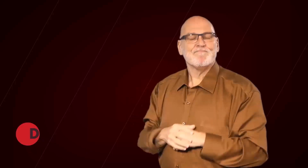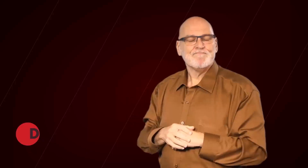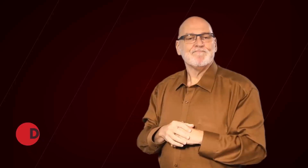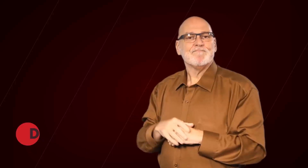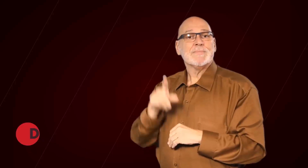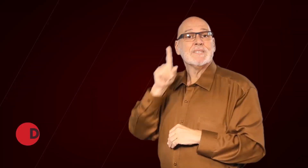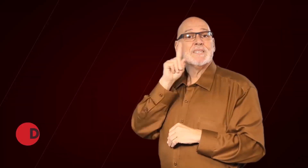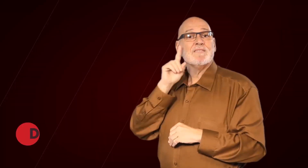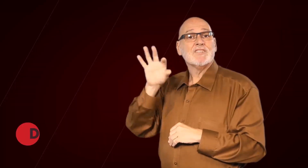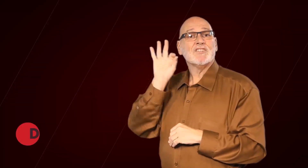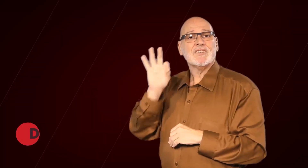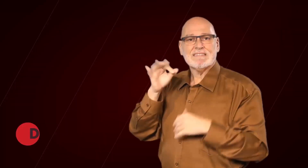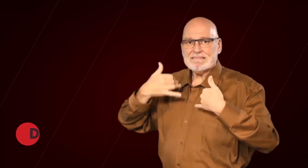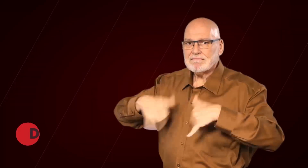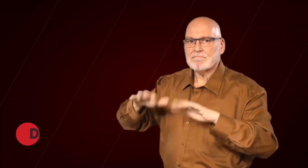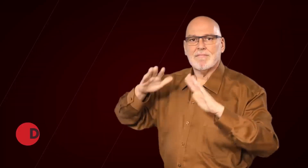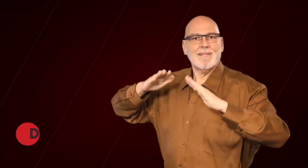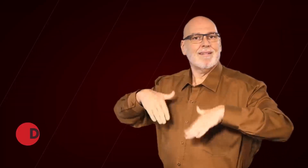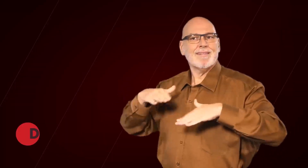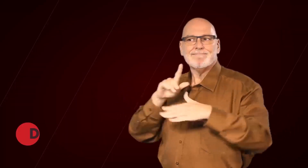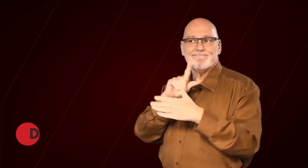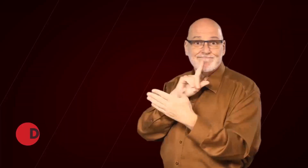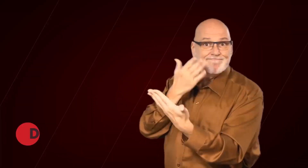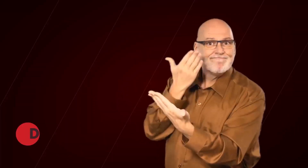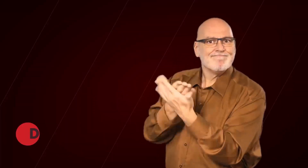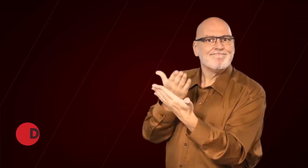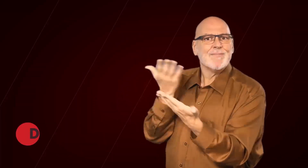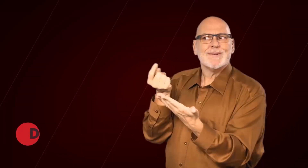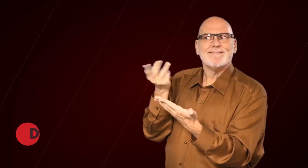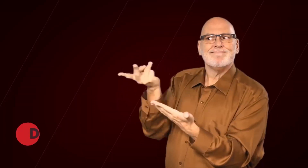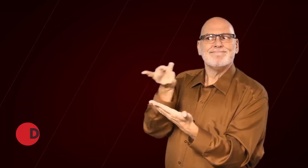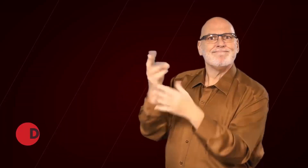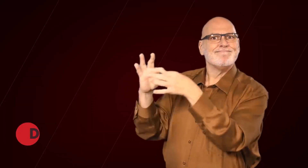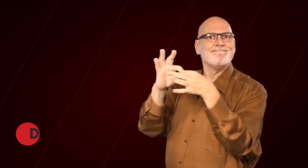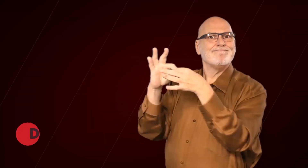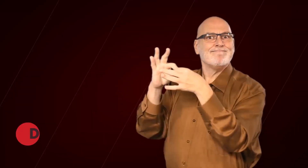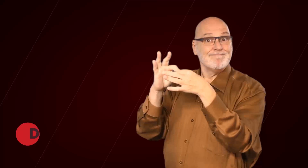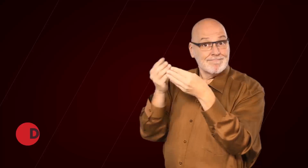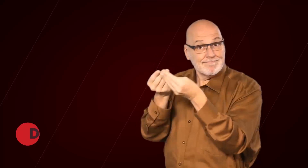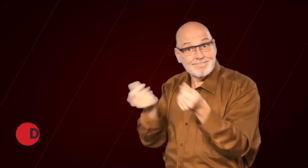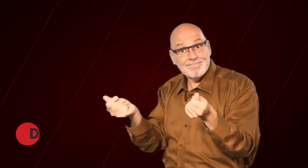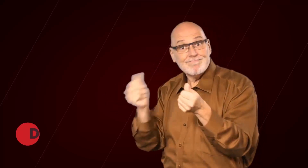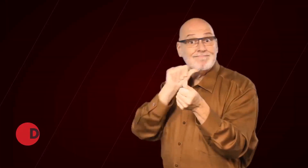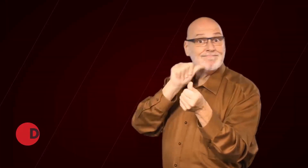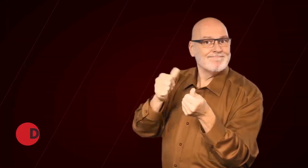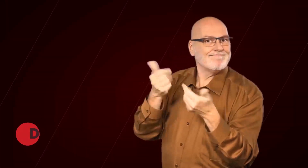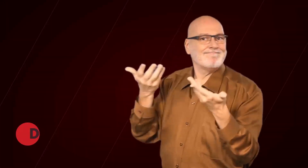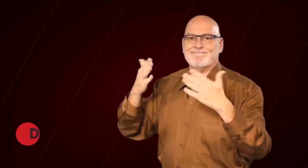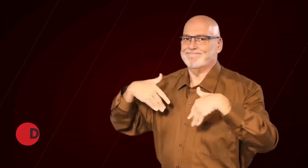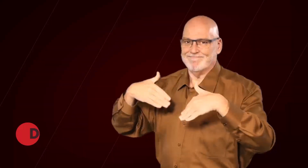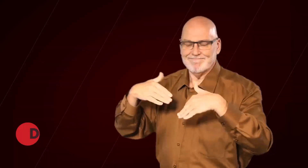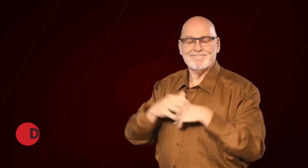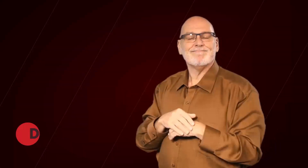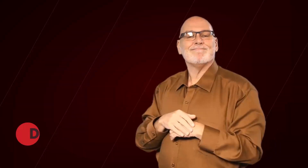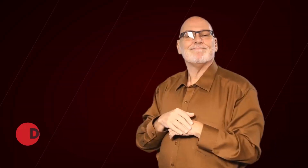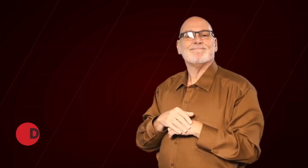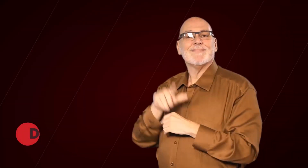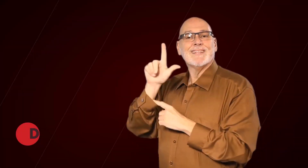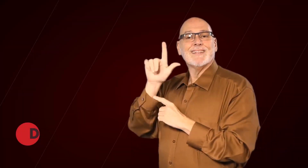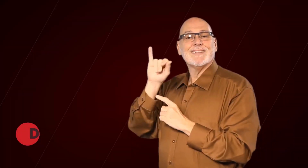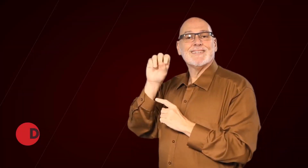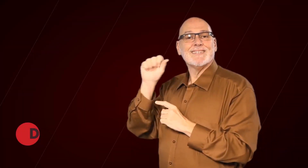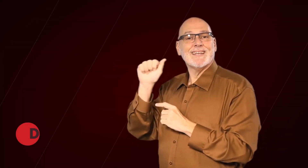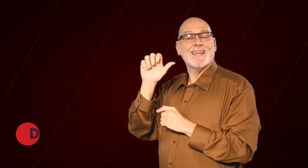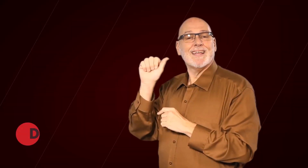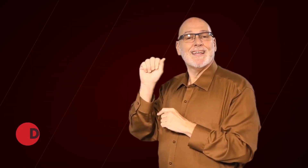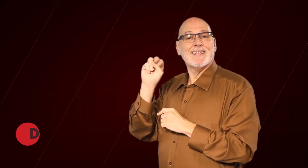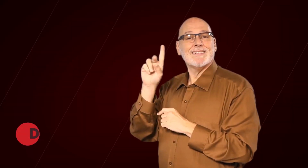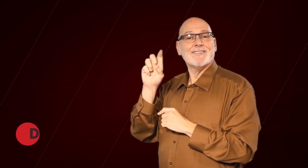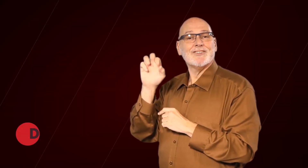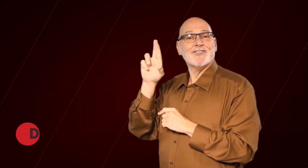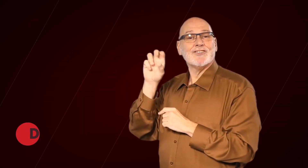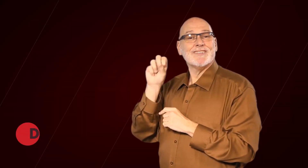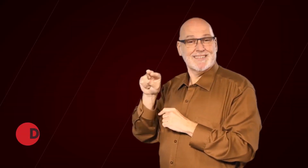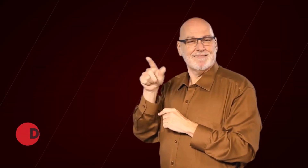DeafDots is still unable to verify their current status and Lisa Anderson,